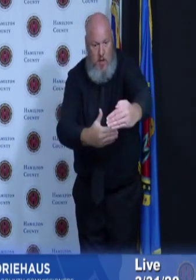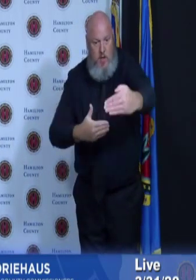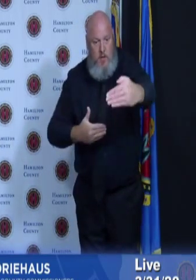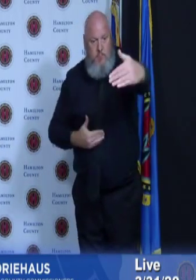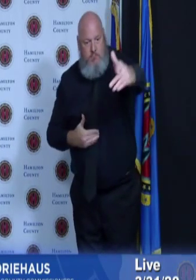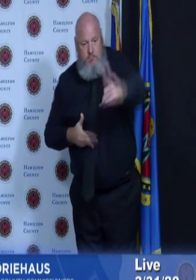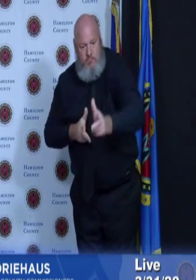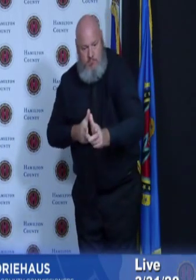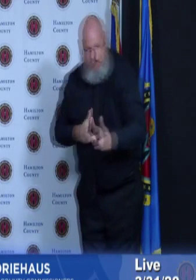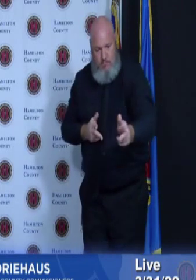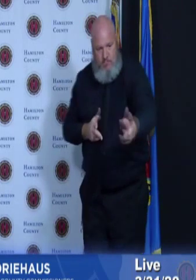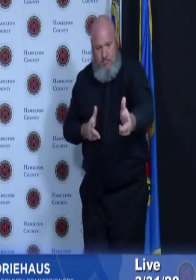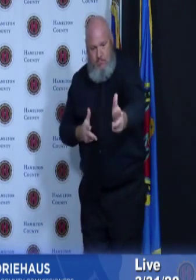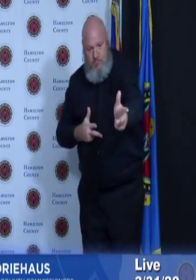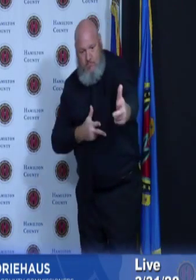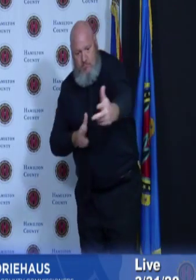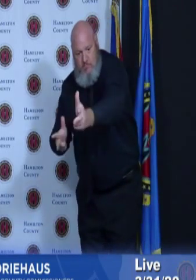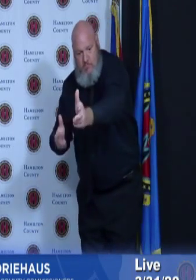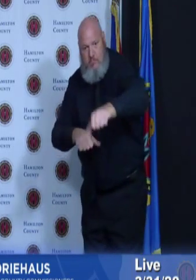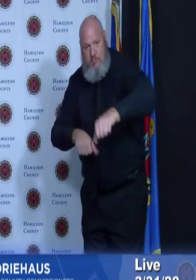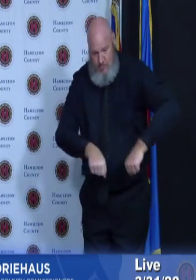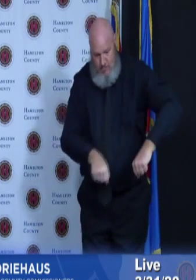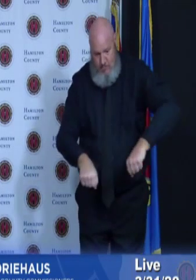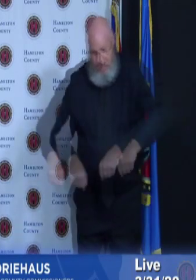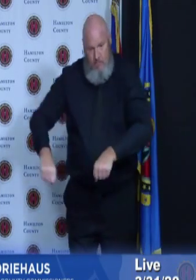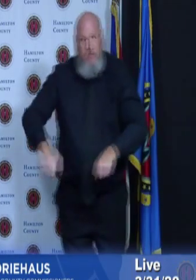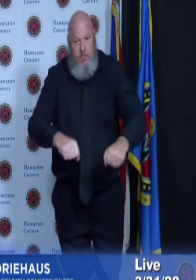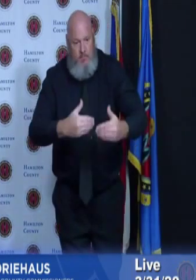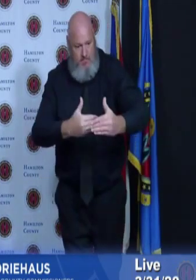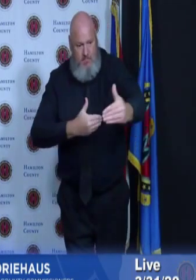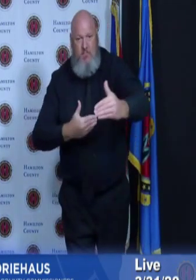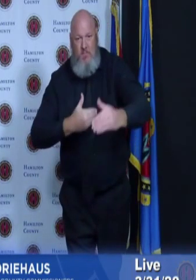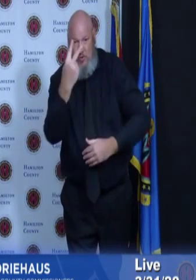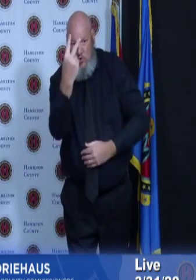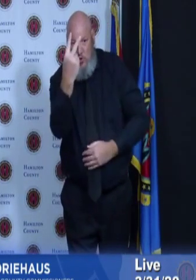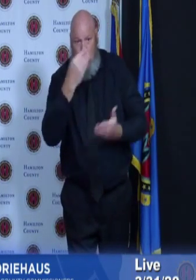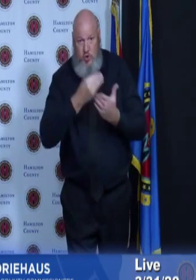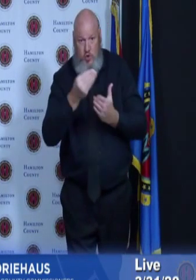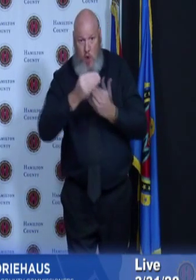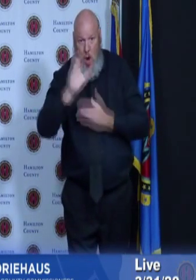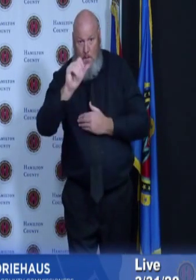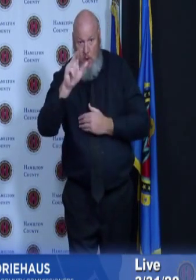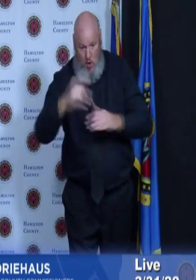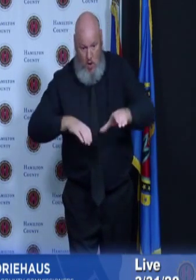decals on the floors they are six feet apart the associates were obviously